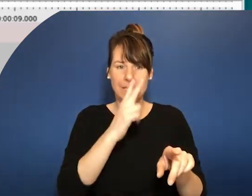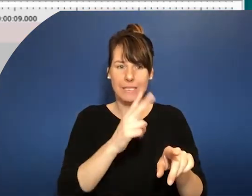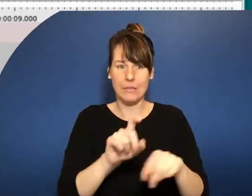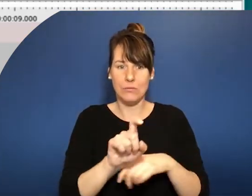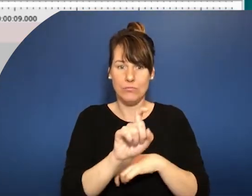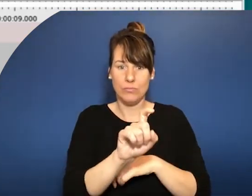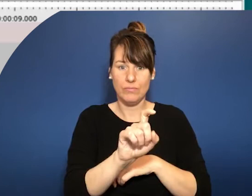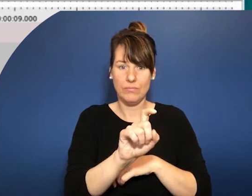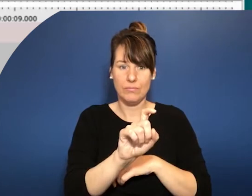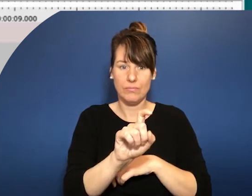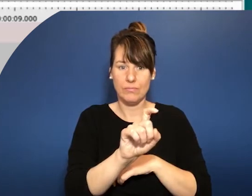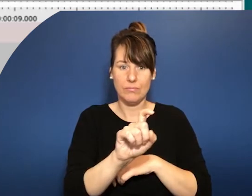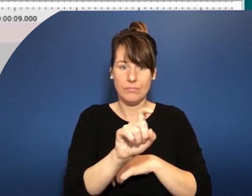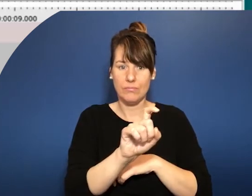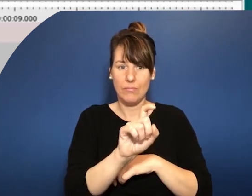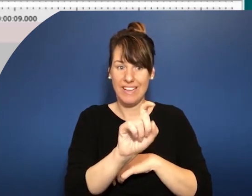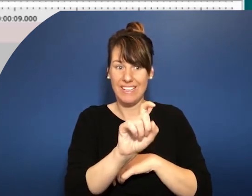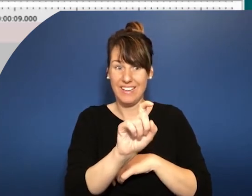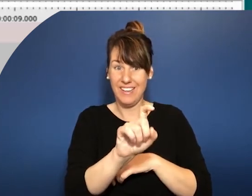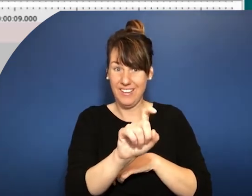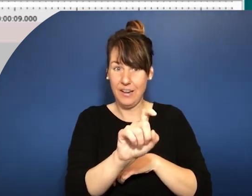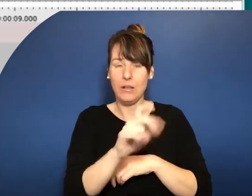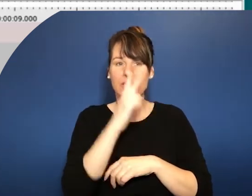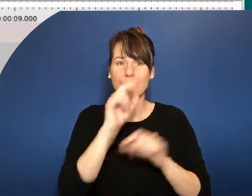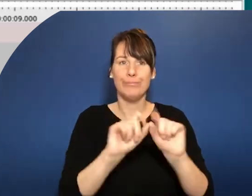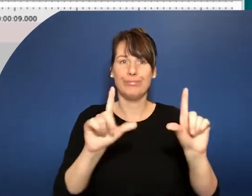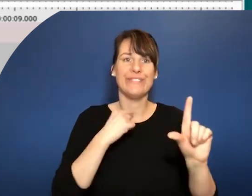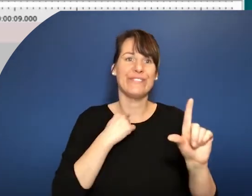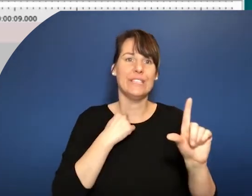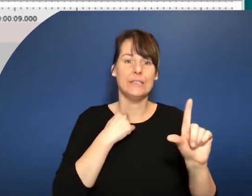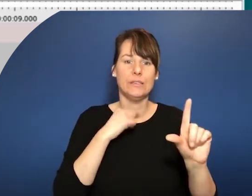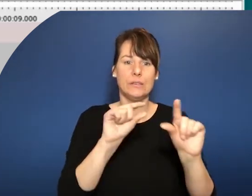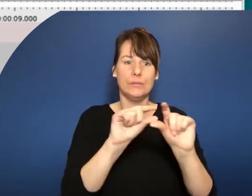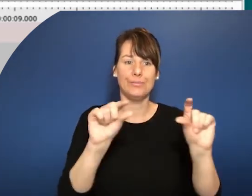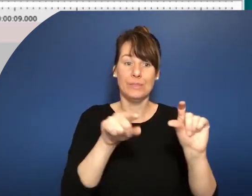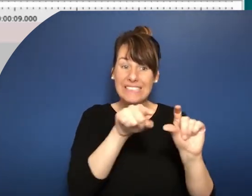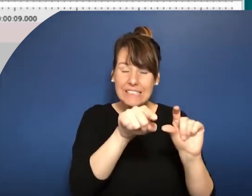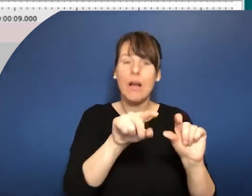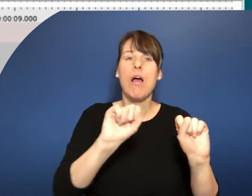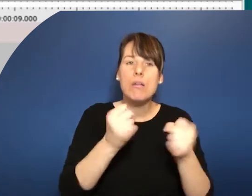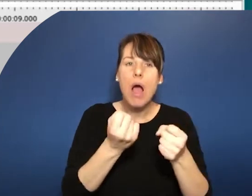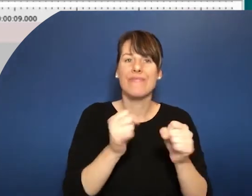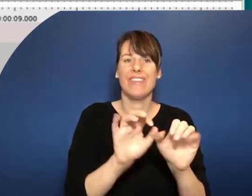on the cross section of the selection and the tier and I click on this, a white box will appear.